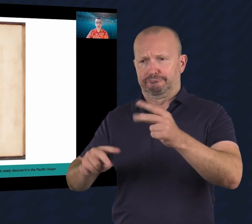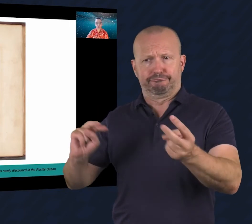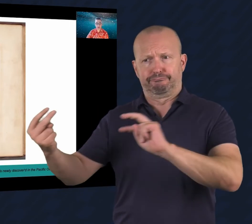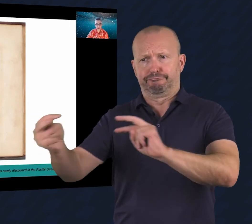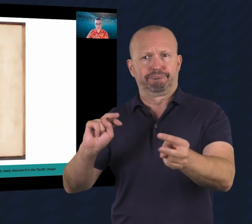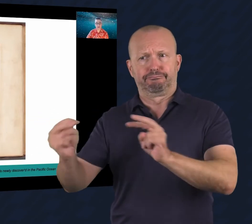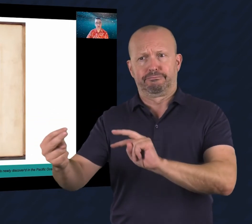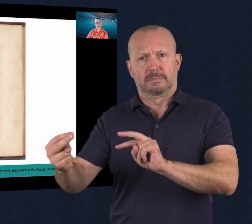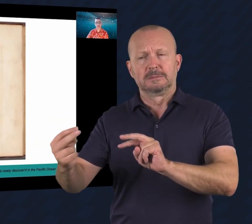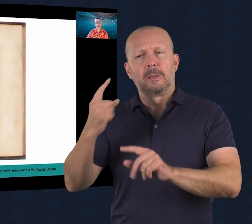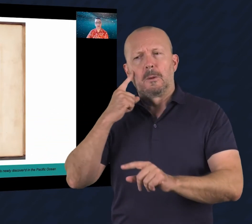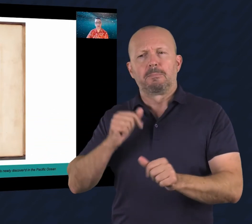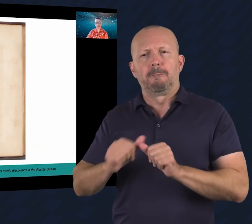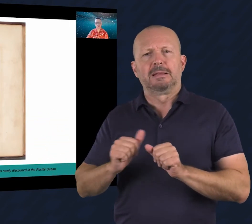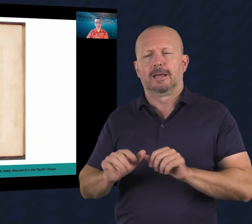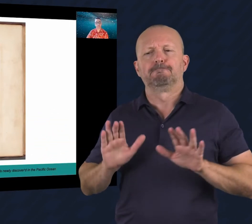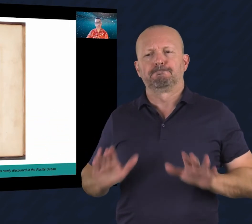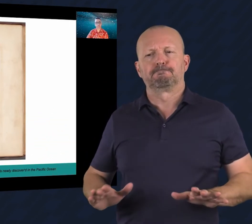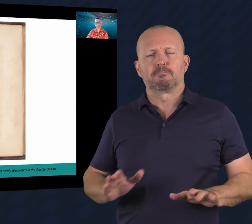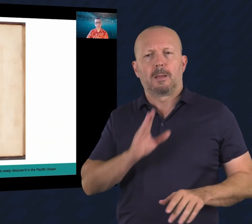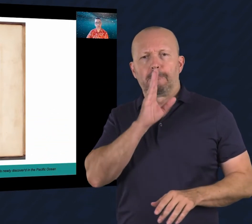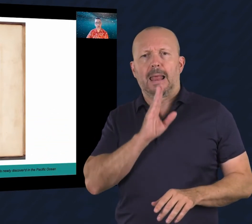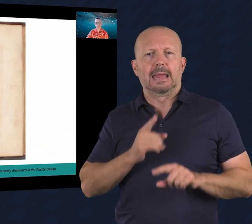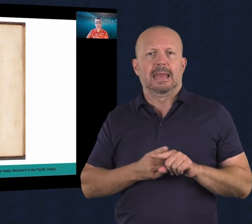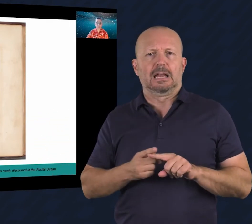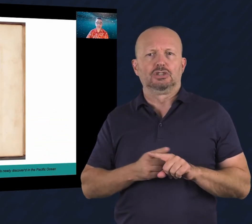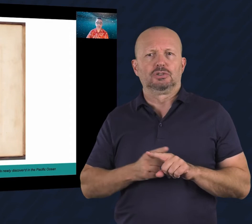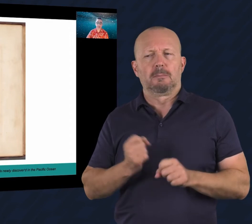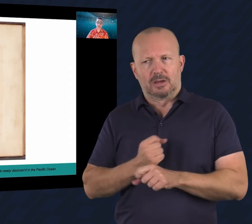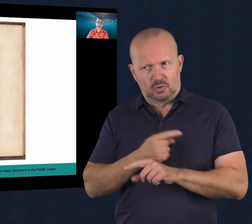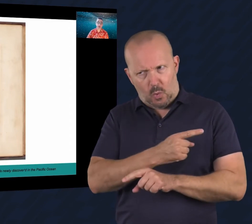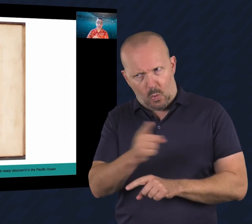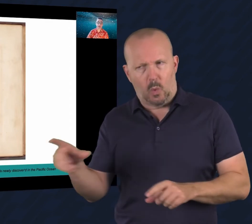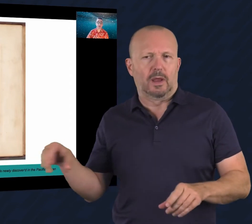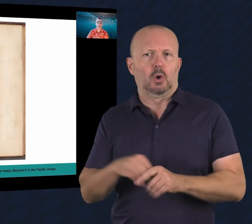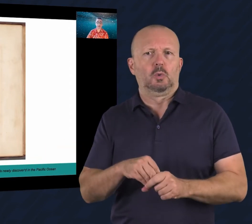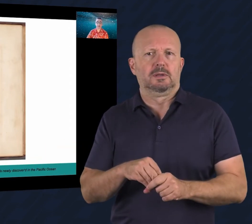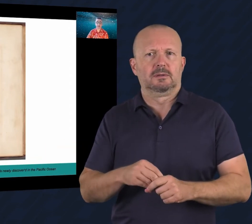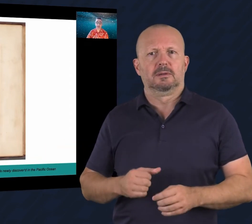to be inclusive across the Pacific for all. A friend said to me, that must be a very tough conversation,